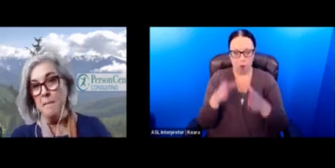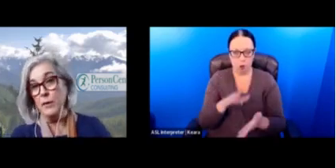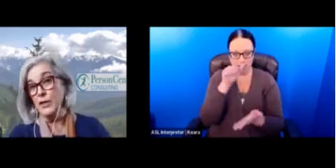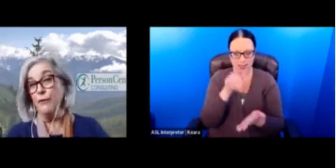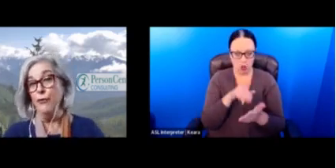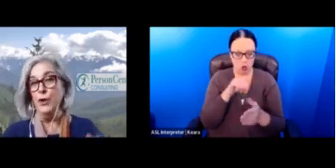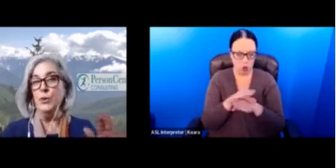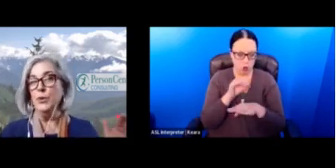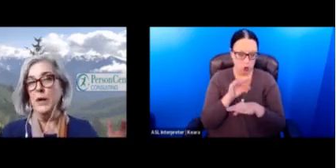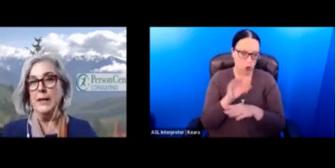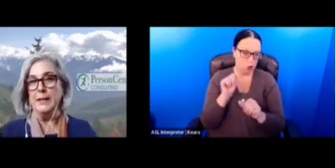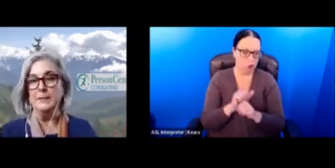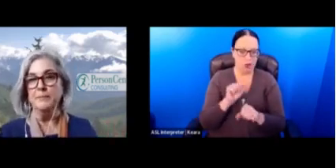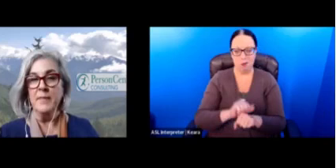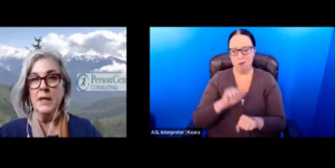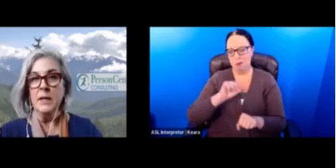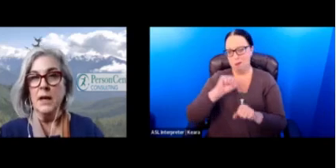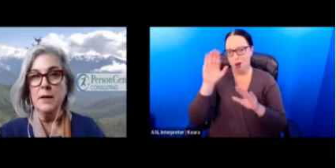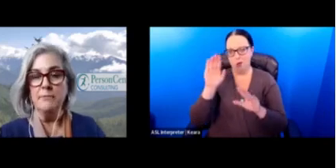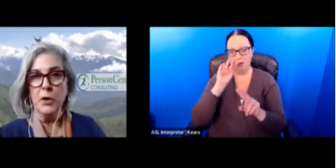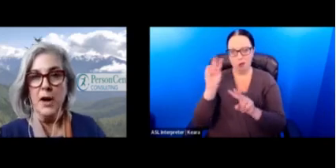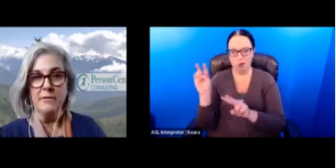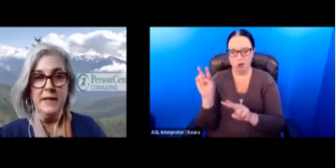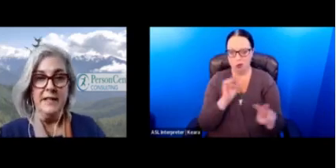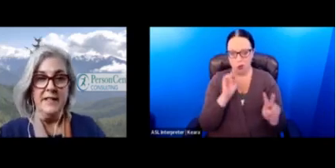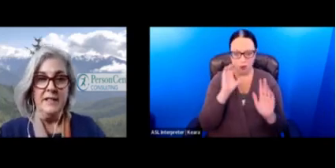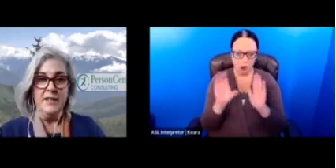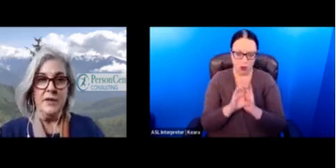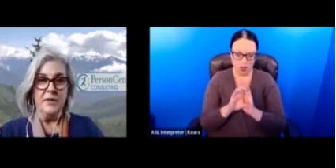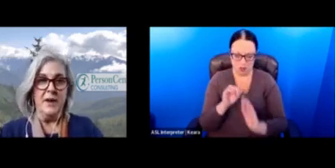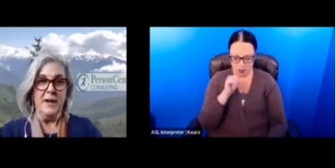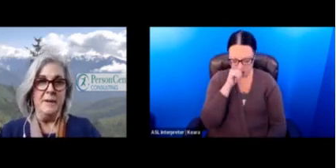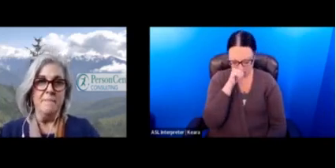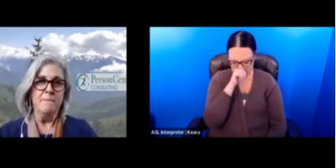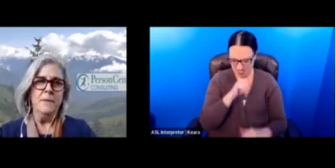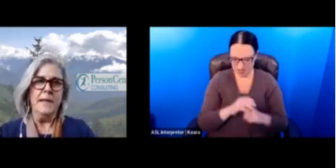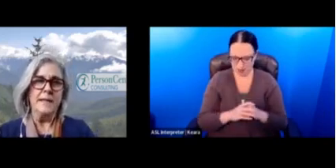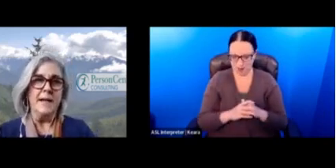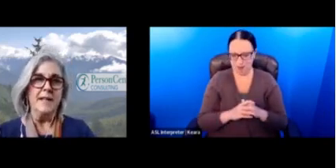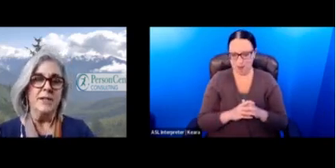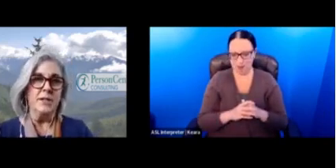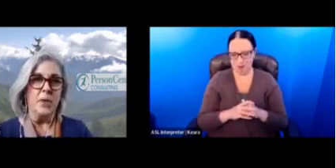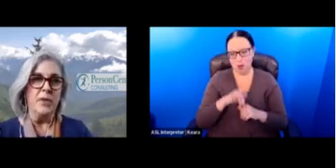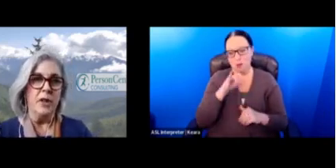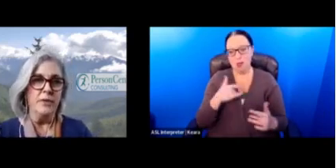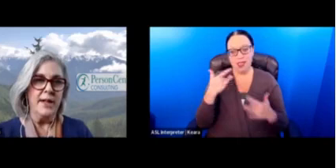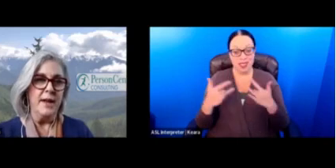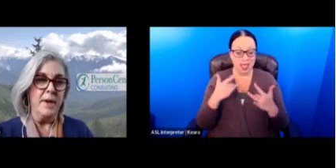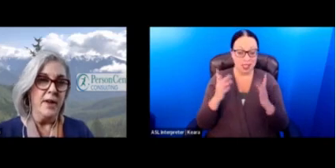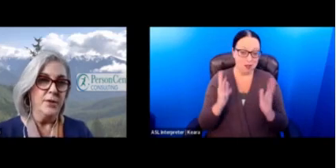So I'm really excited to talk with all of you today about addressing risk in person centered services. I think there